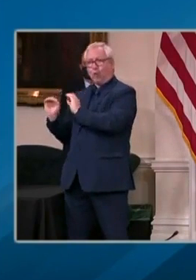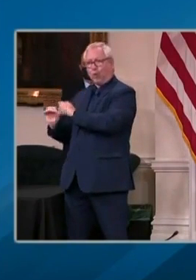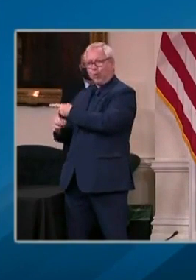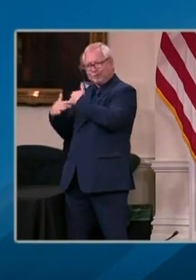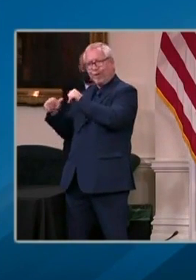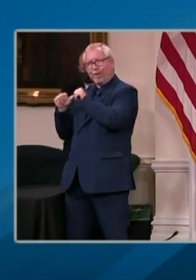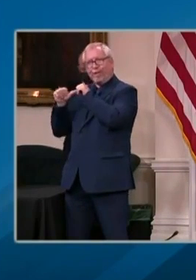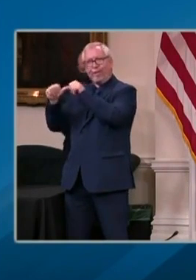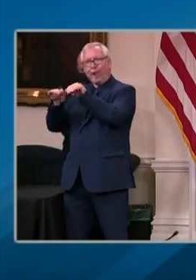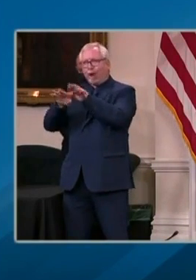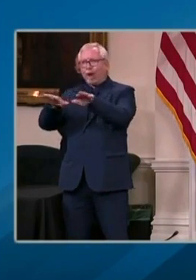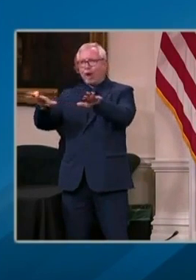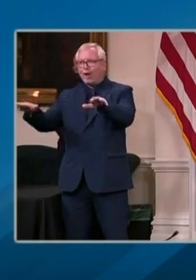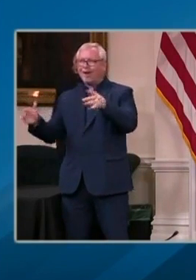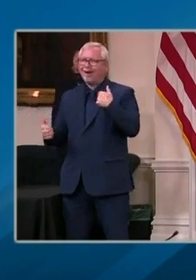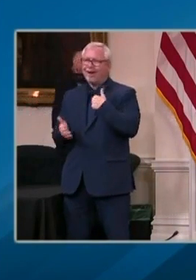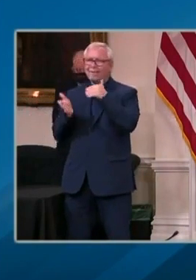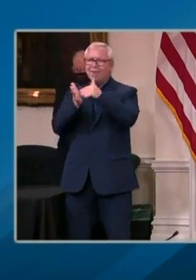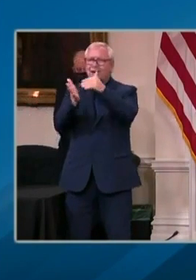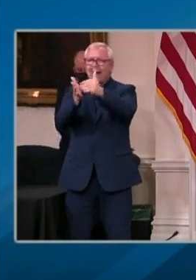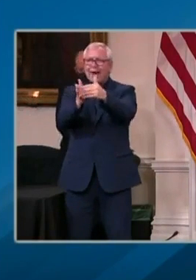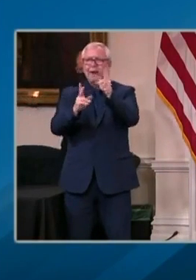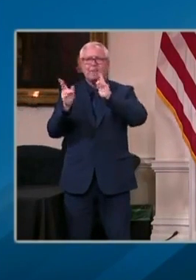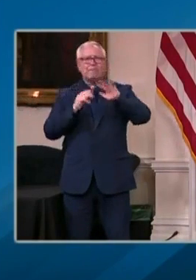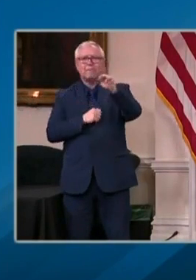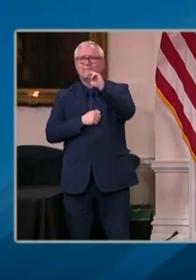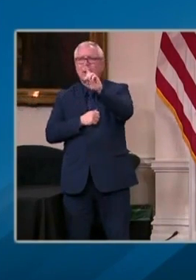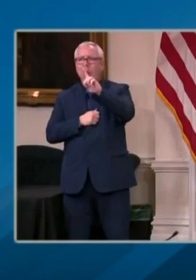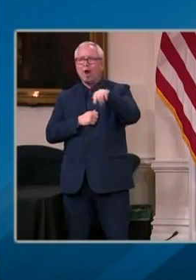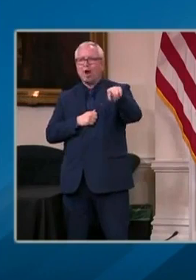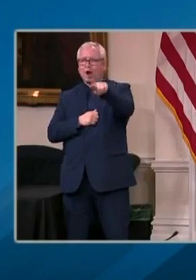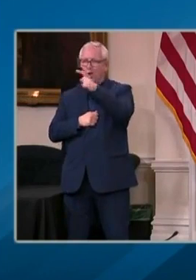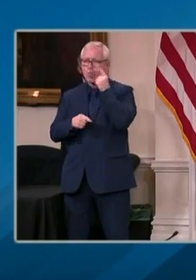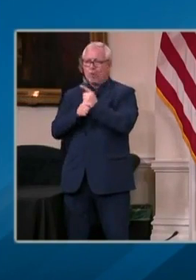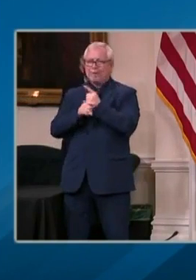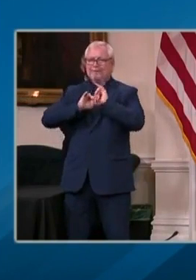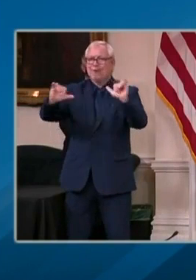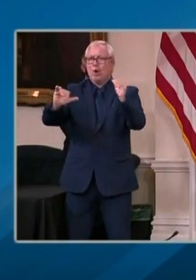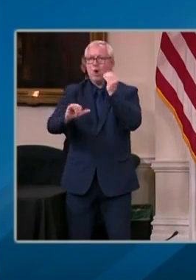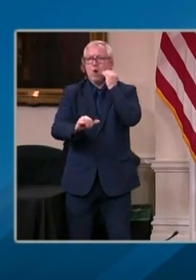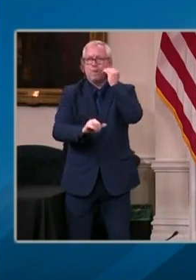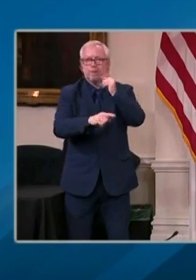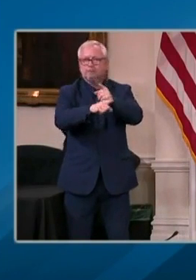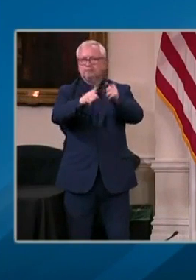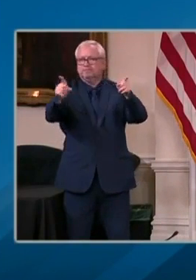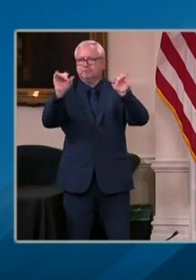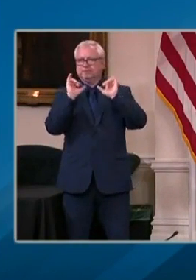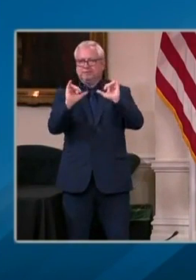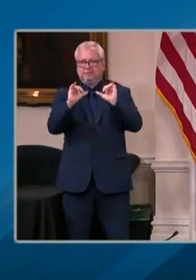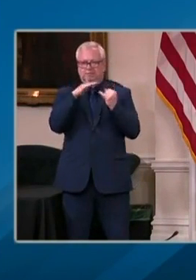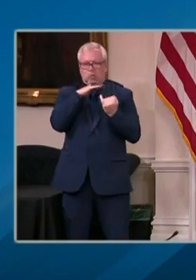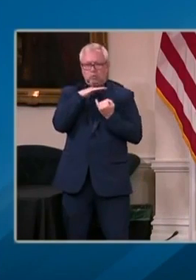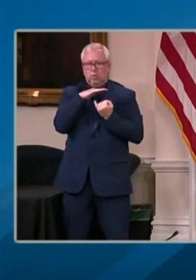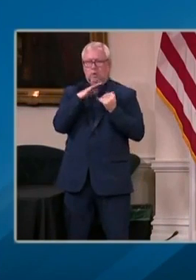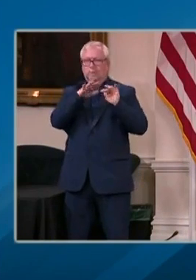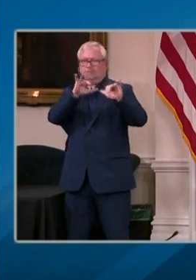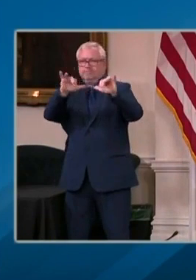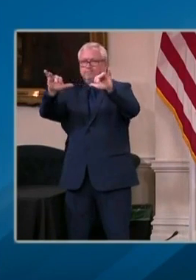UNFORTUNATELY, THE VIRUS DOESN'T TAKE A DAY OFF. WE KNOW MILLIONS OF MARYLANDERS DID THE RIGHT THING OVER THANKSGIVING.